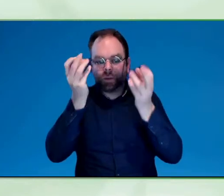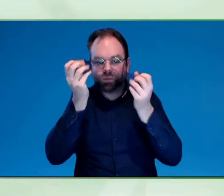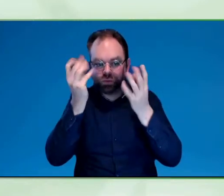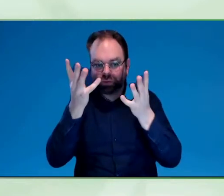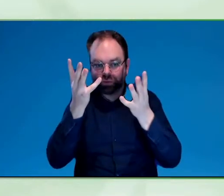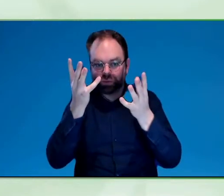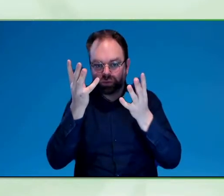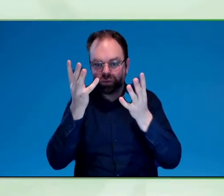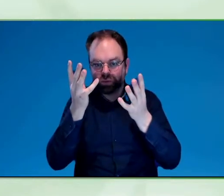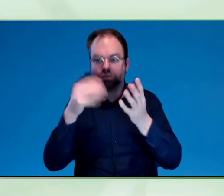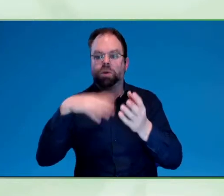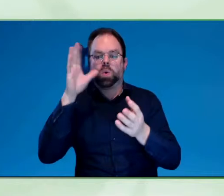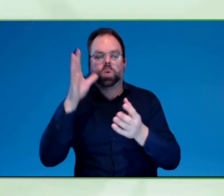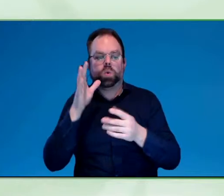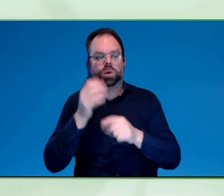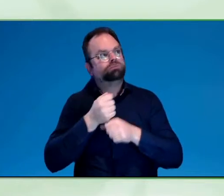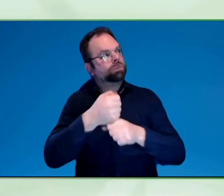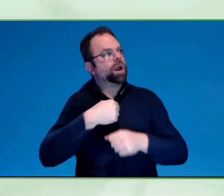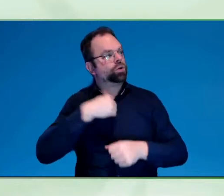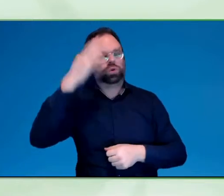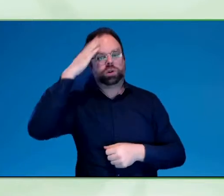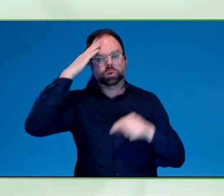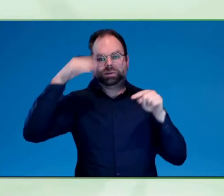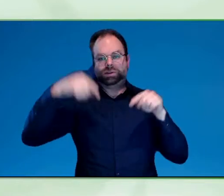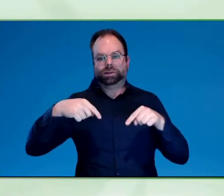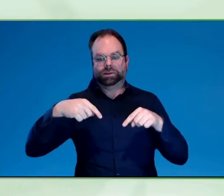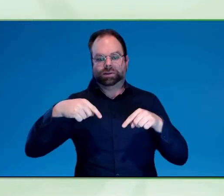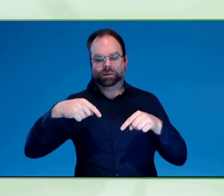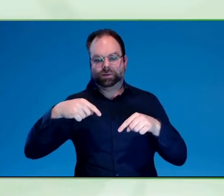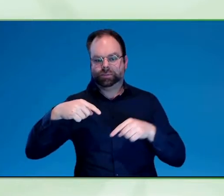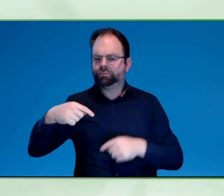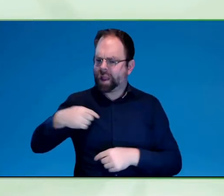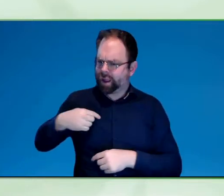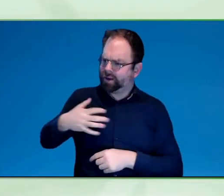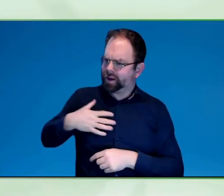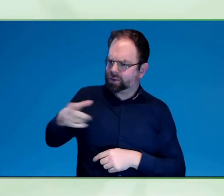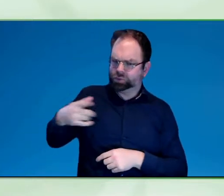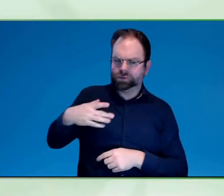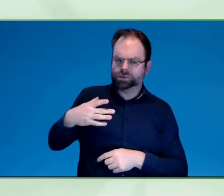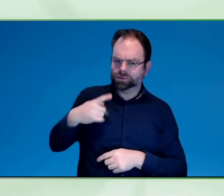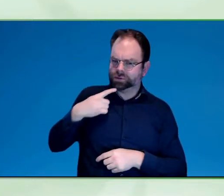If you make a building with a ramp, everyone can enter.